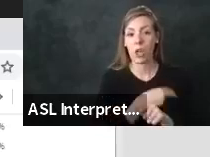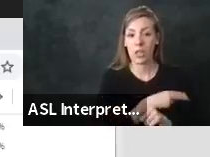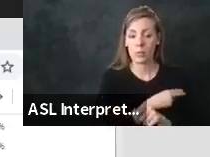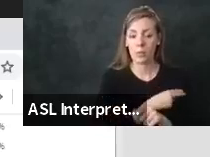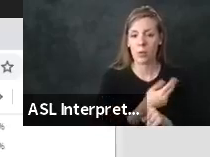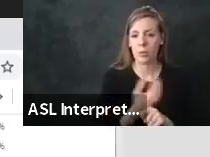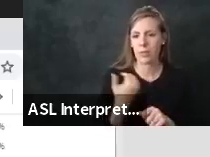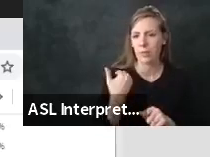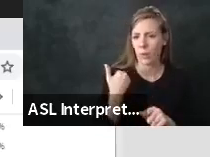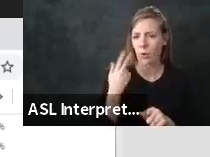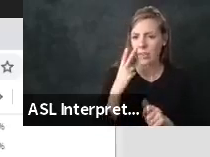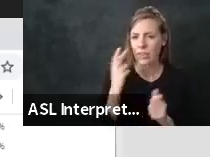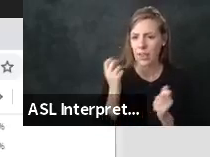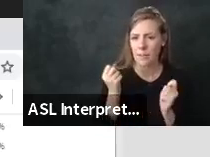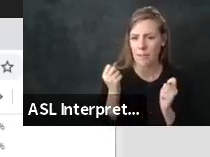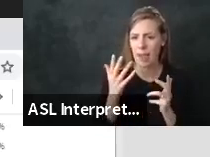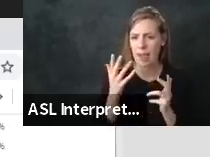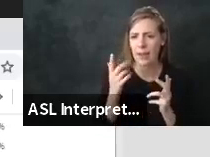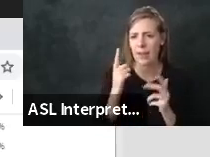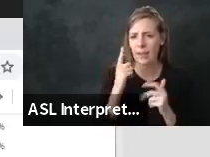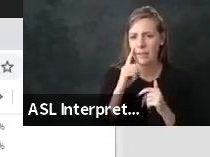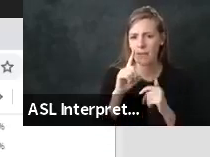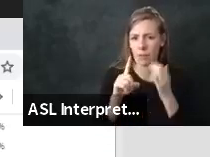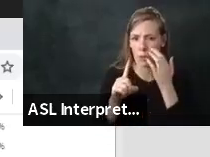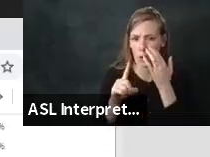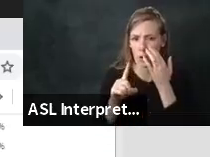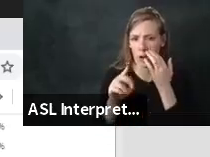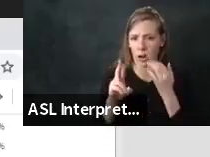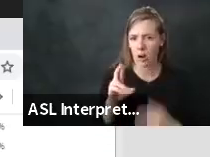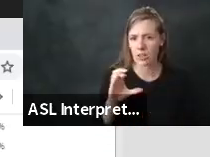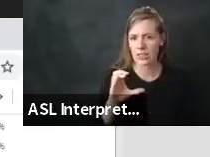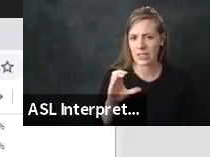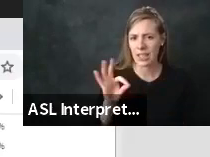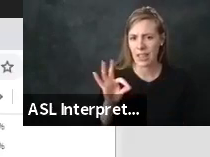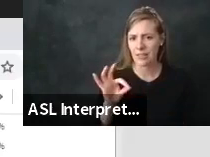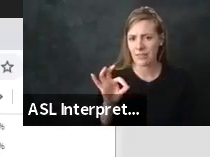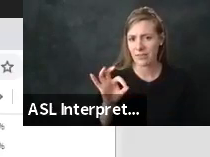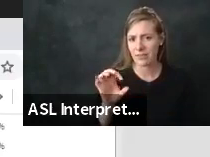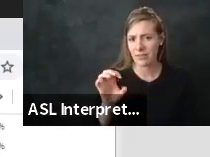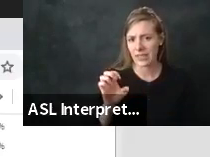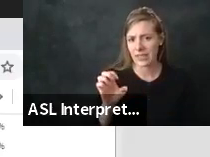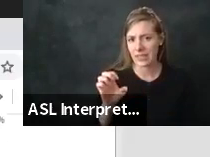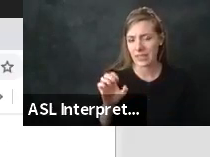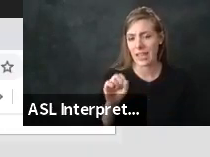few deaths among the sniffs and RCI before the vaccinations were introduced.